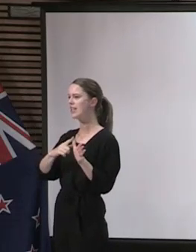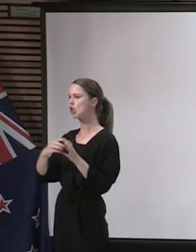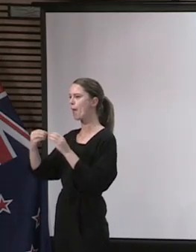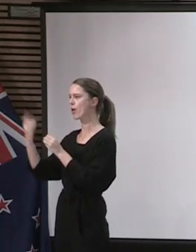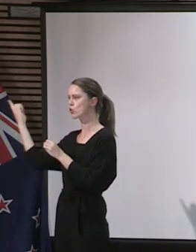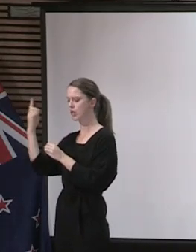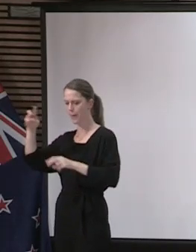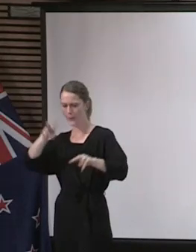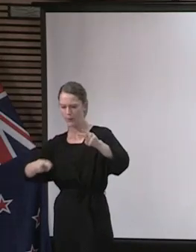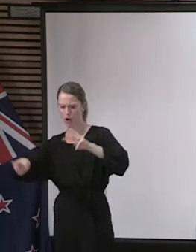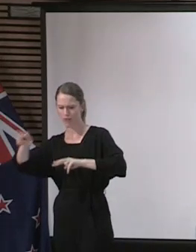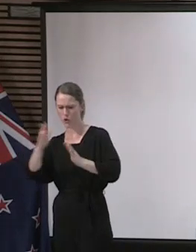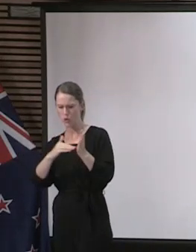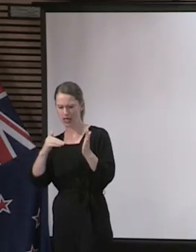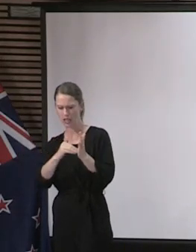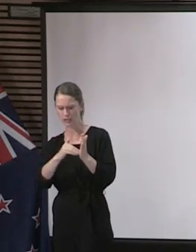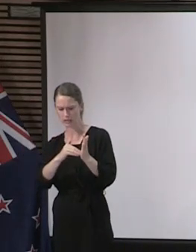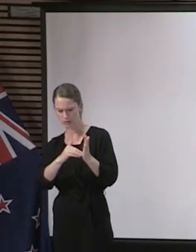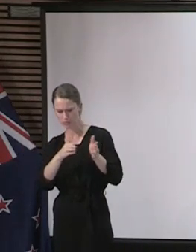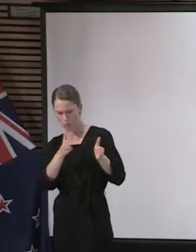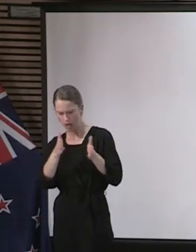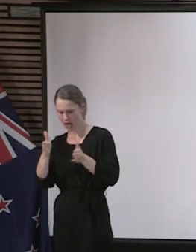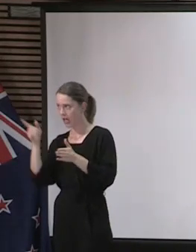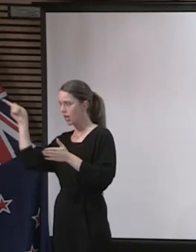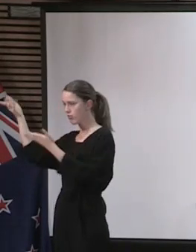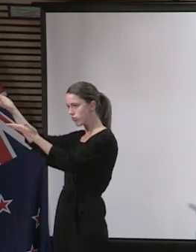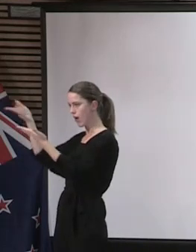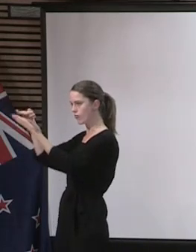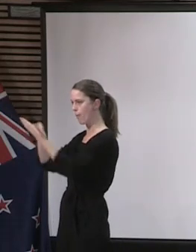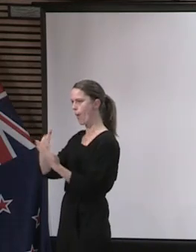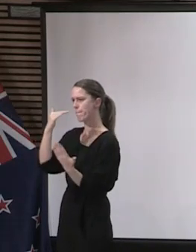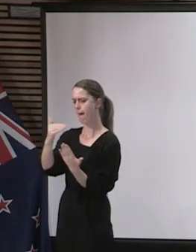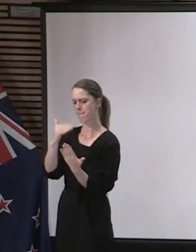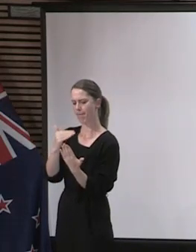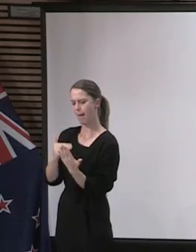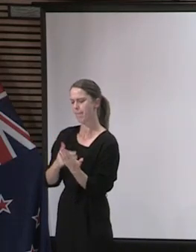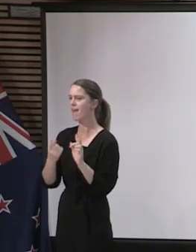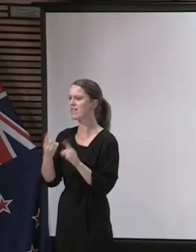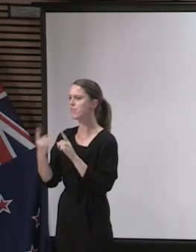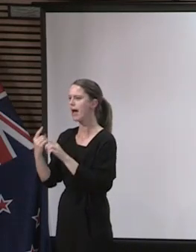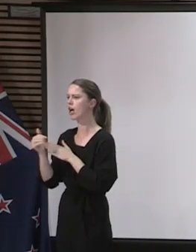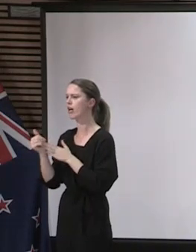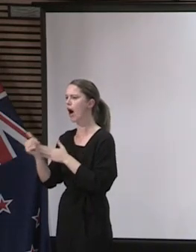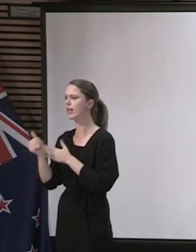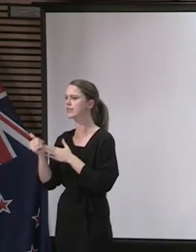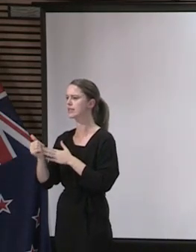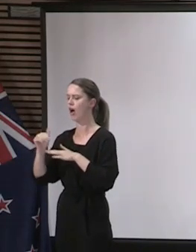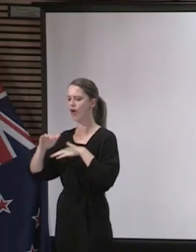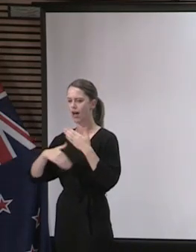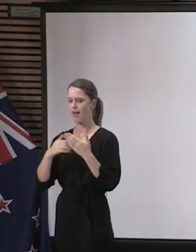direction, I asked a doctor to come in and independently review our approach. Dr Veral